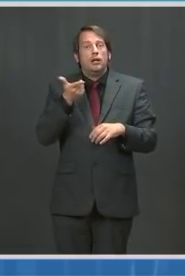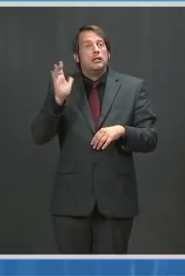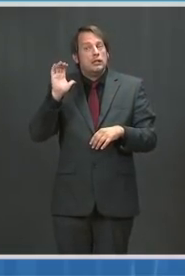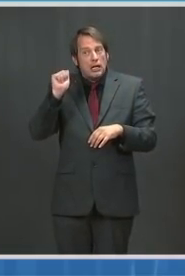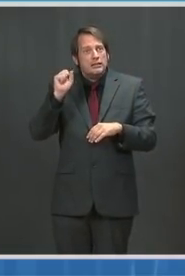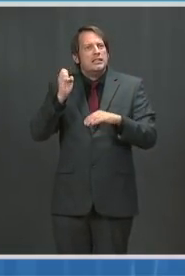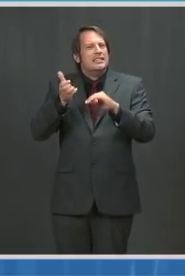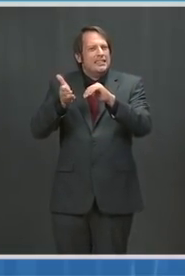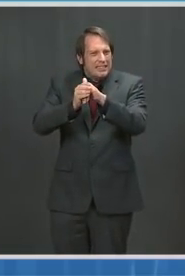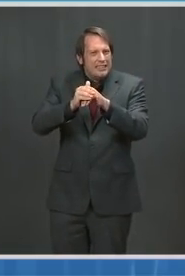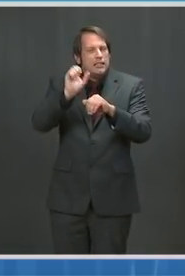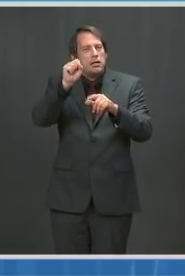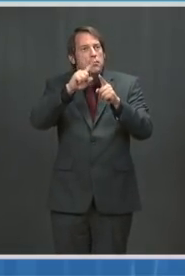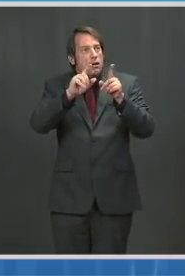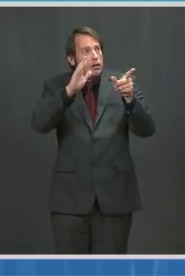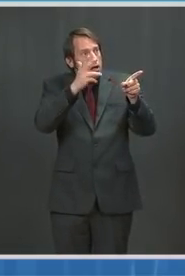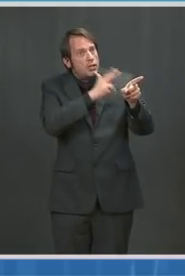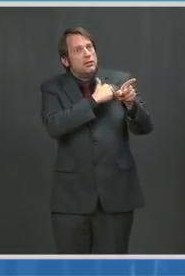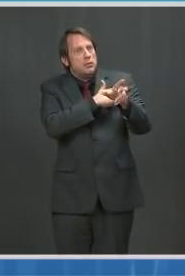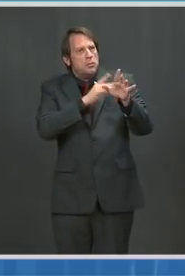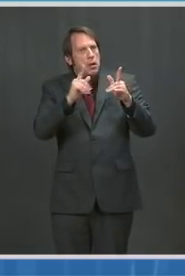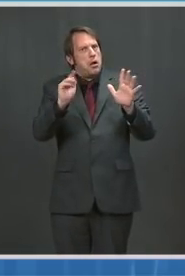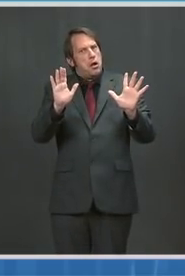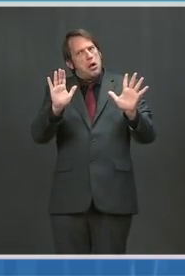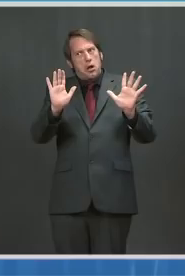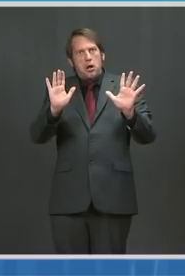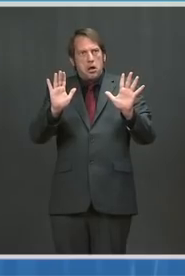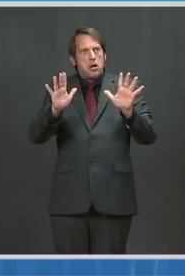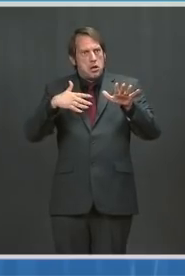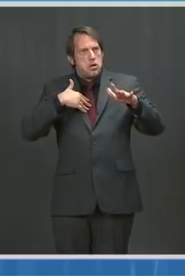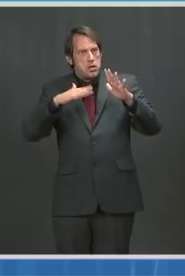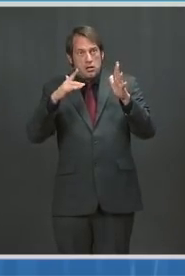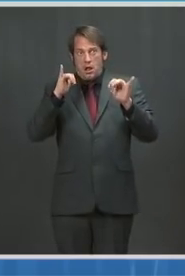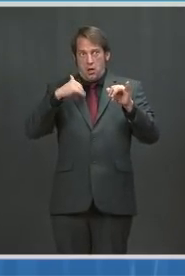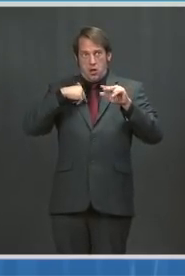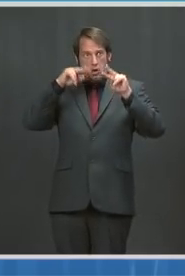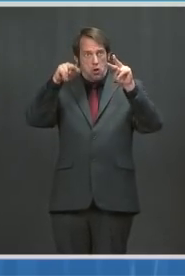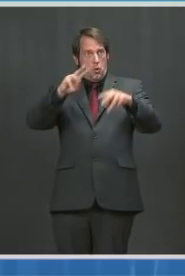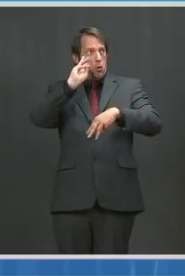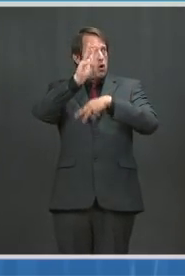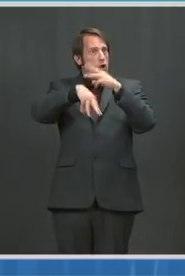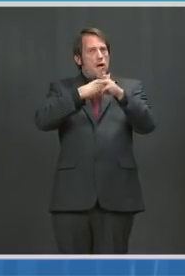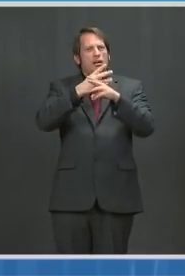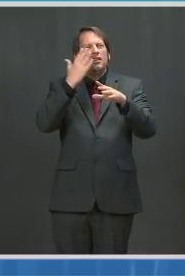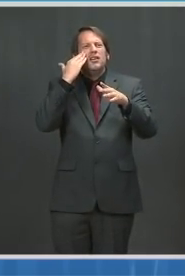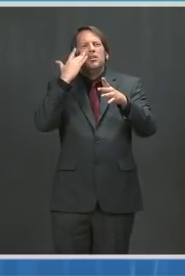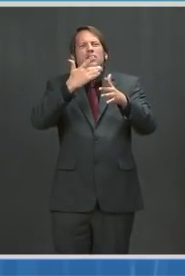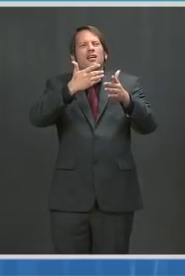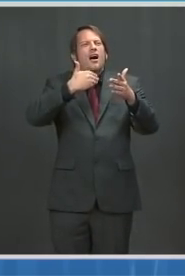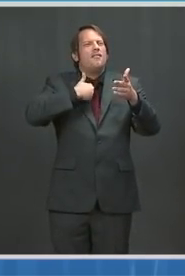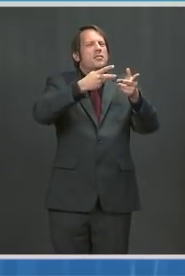Across the country, we are hearing reports of clusters of cases associated with daycare centers and youth sports.